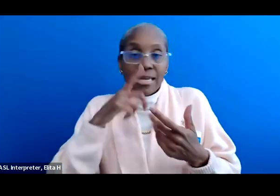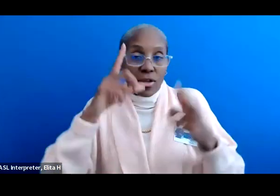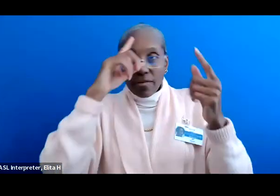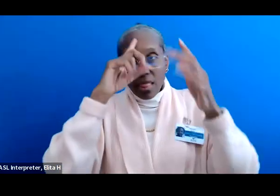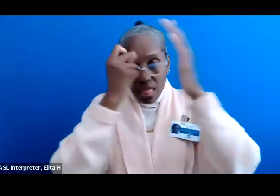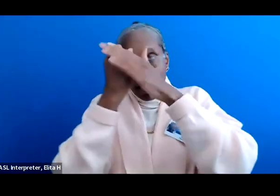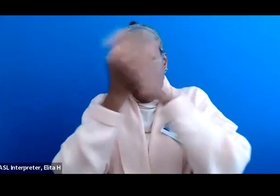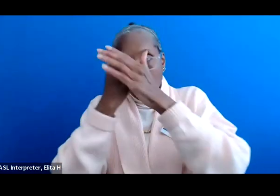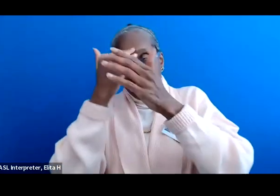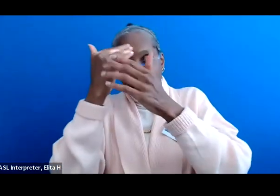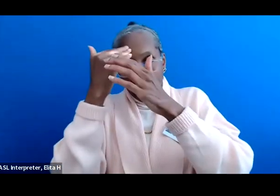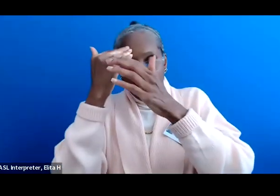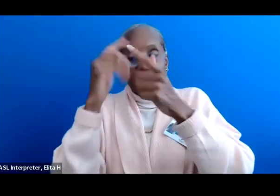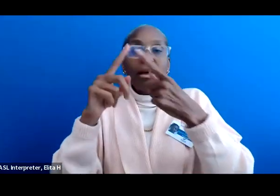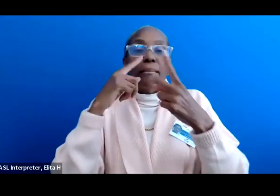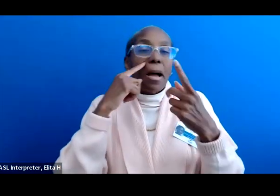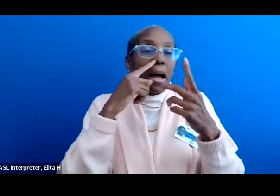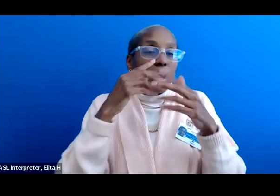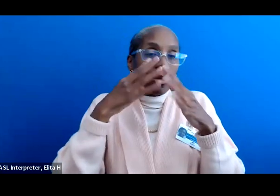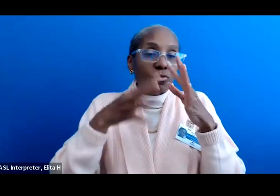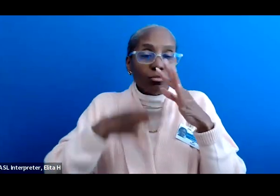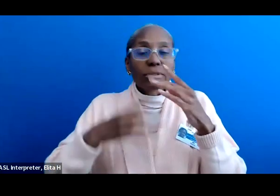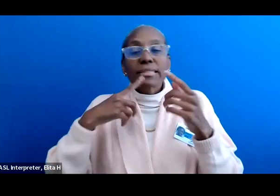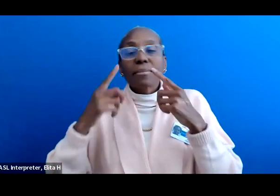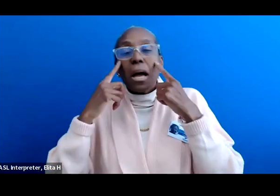but my nose runs, and my eyes get all fuzzy and this is happening.”